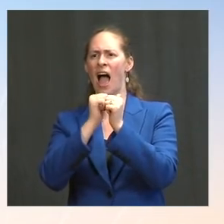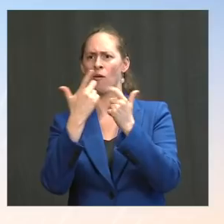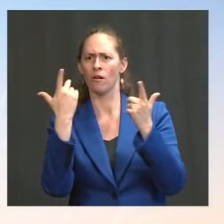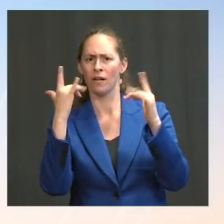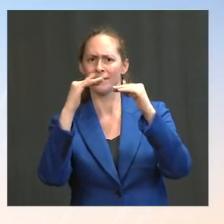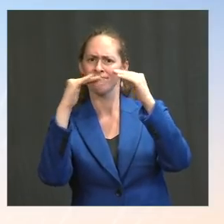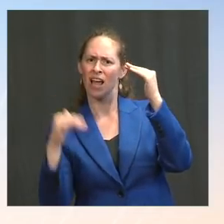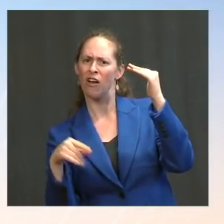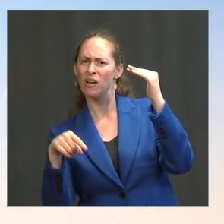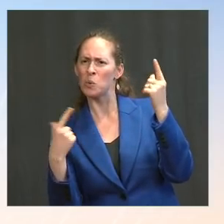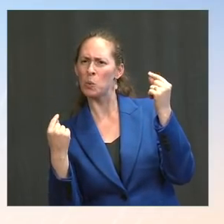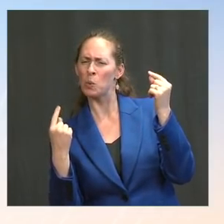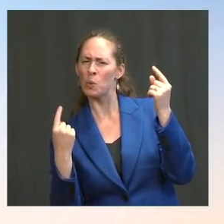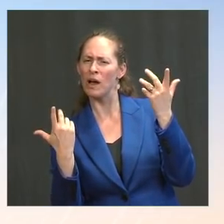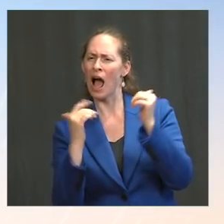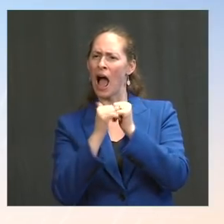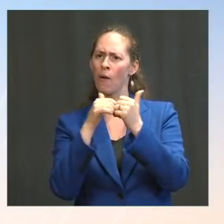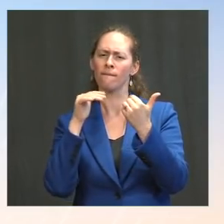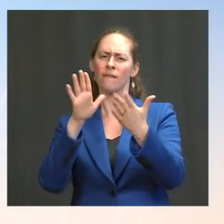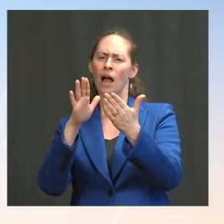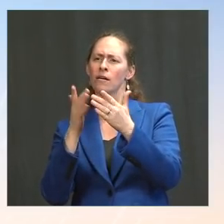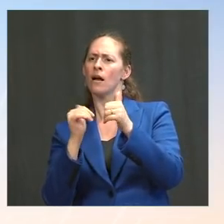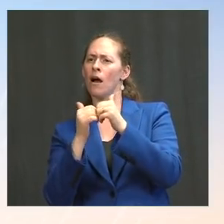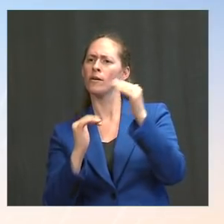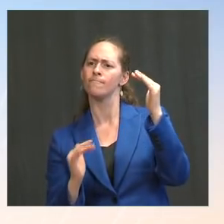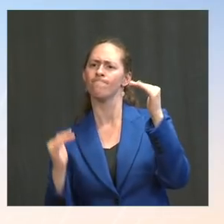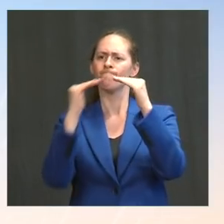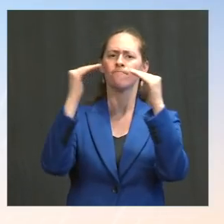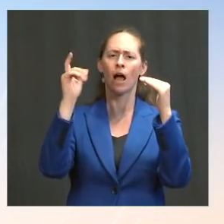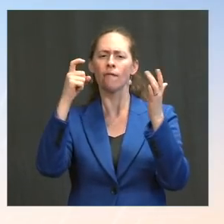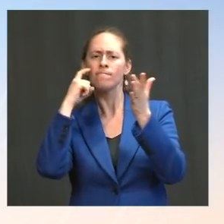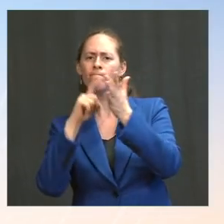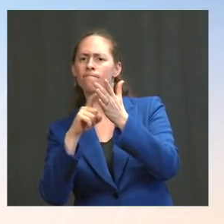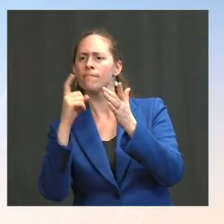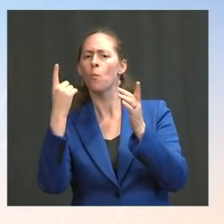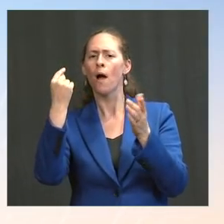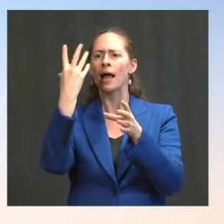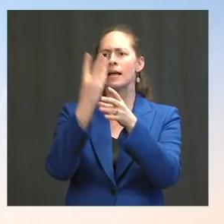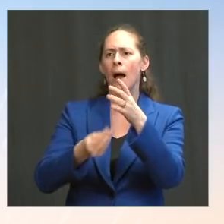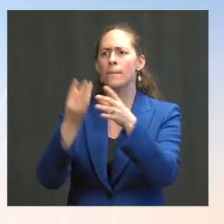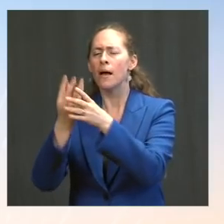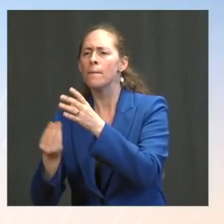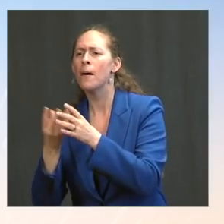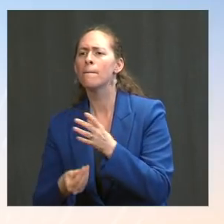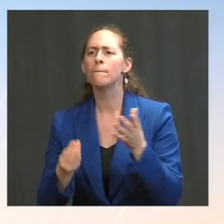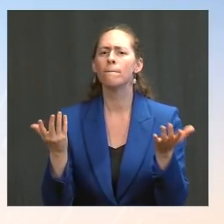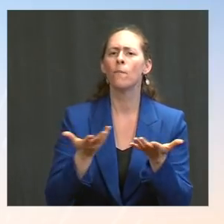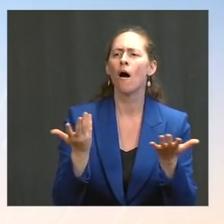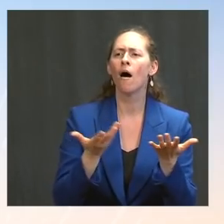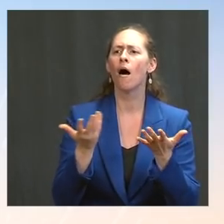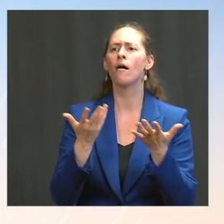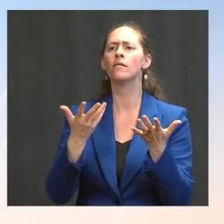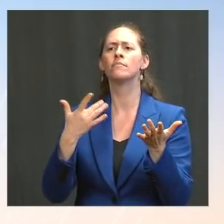and particularly the persistent gap between unemployment rates for whites and people of color,